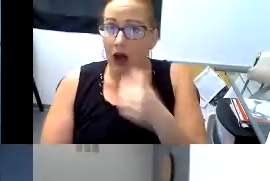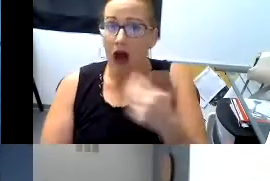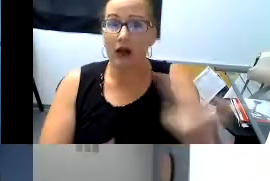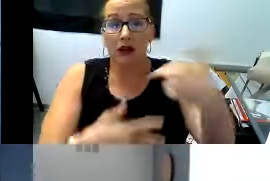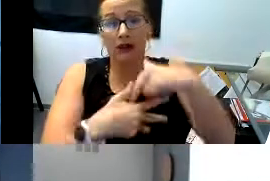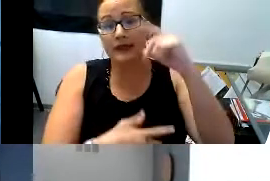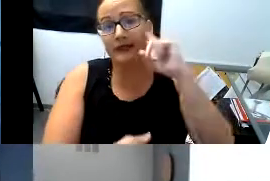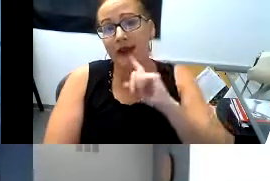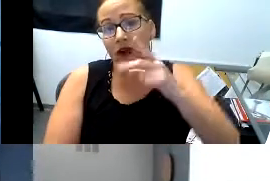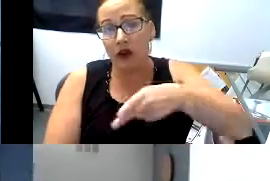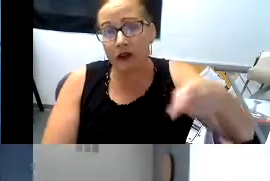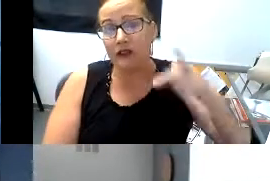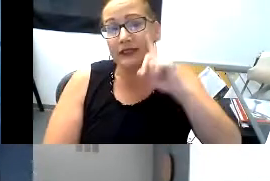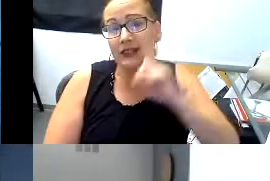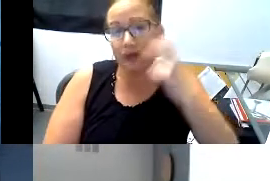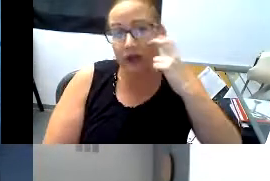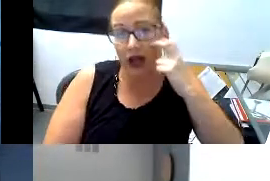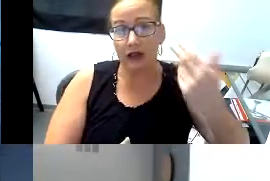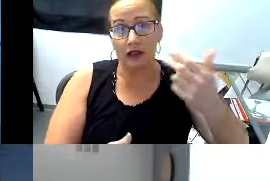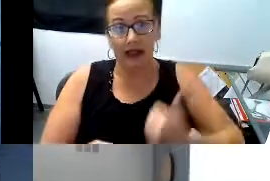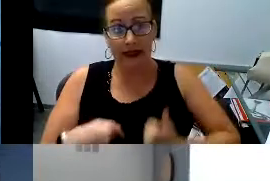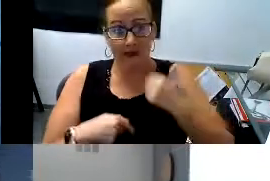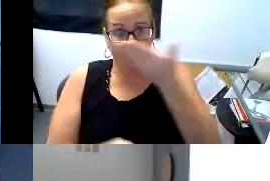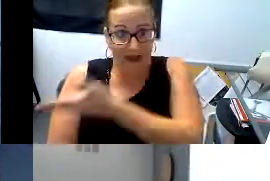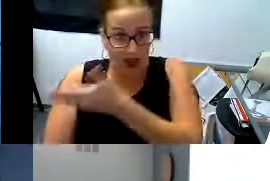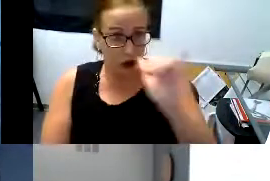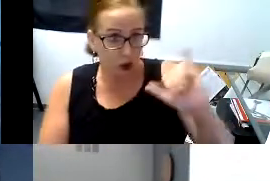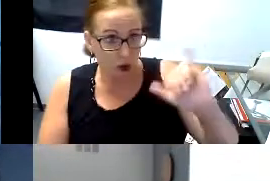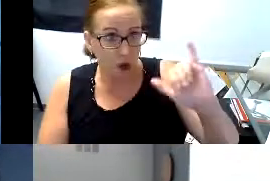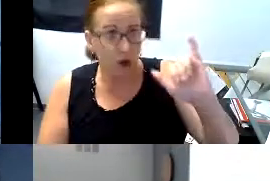include the Deaf, hard of hearing, and DeafBlind seniors